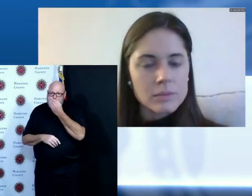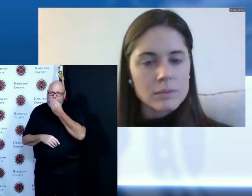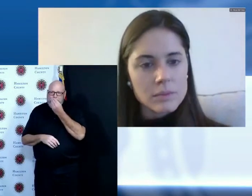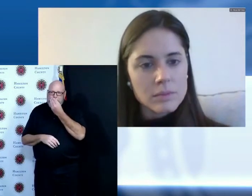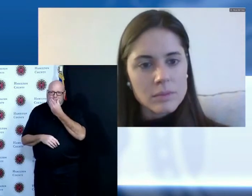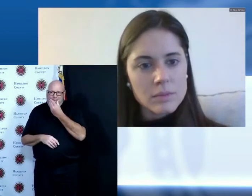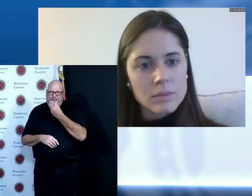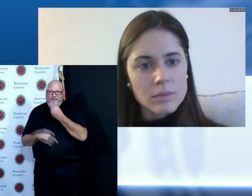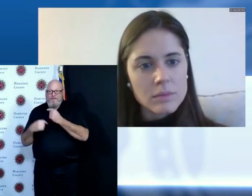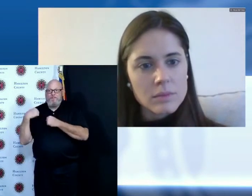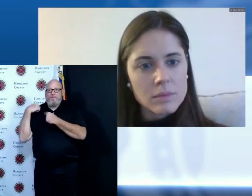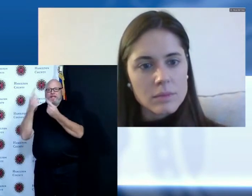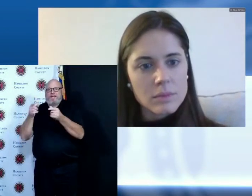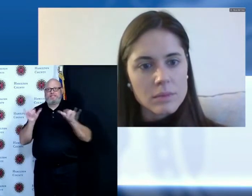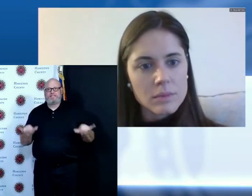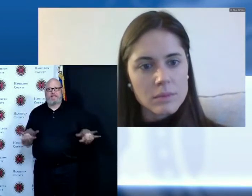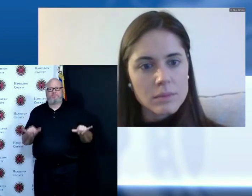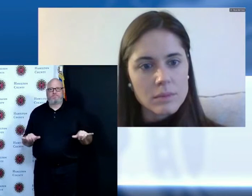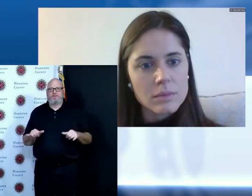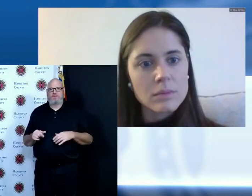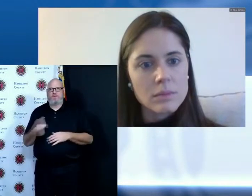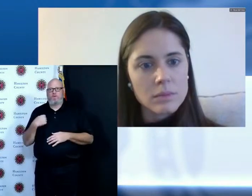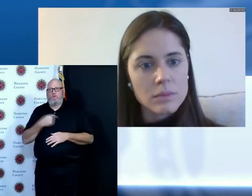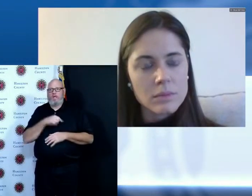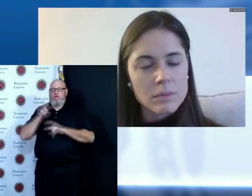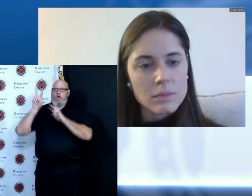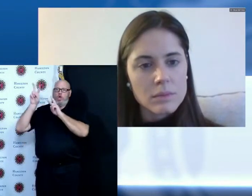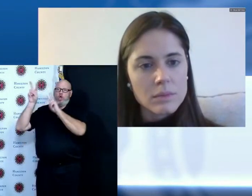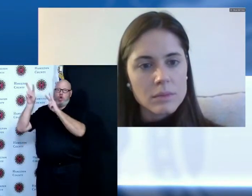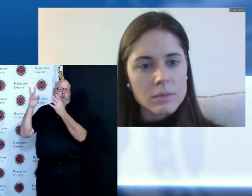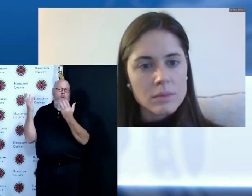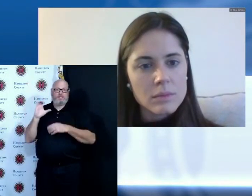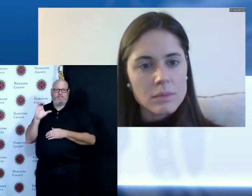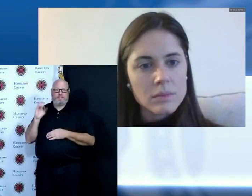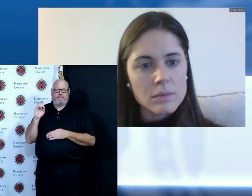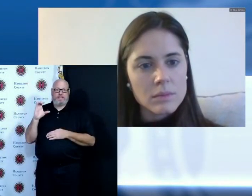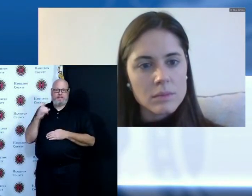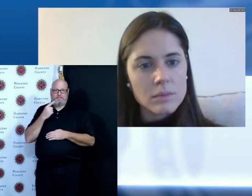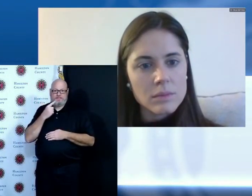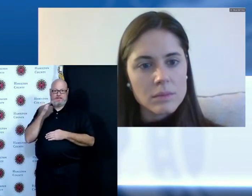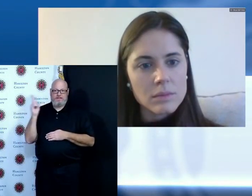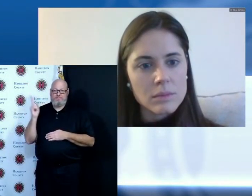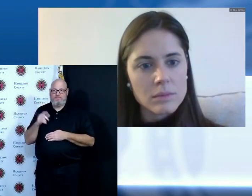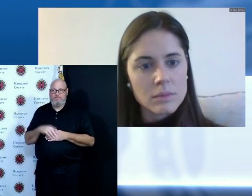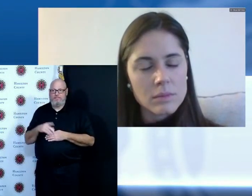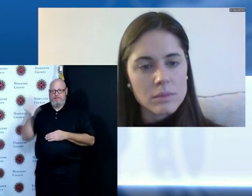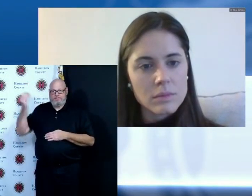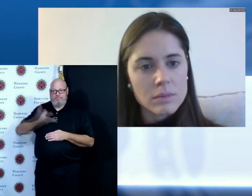Elections or not and so we're moving out into the community with these smaller sites to make sure